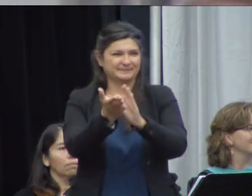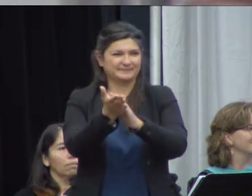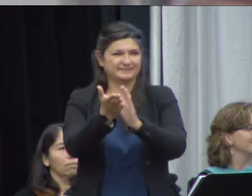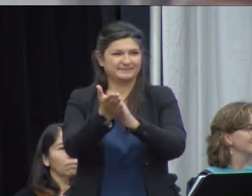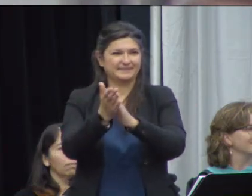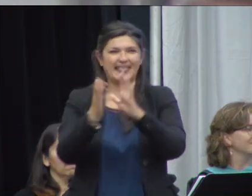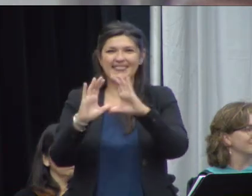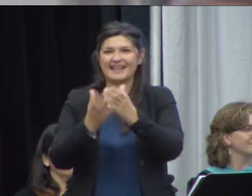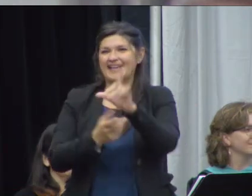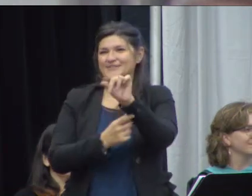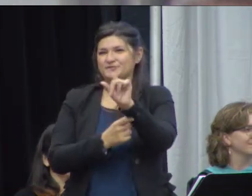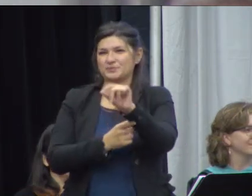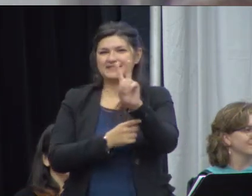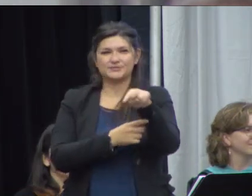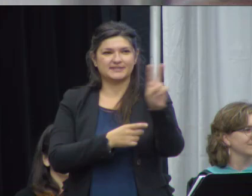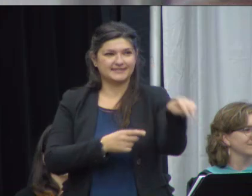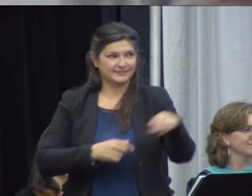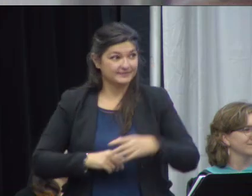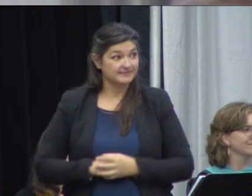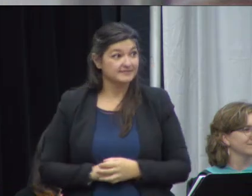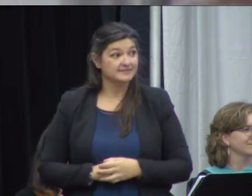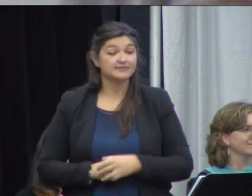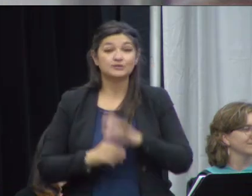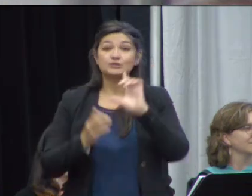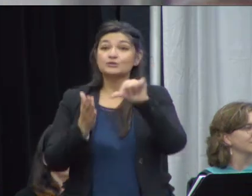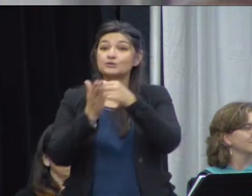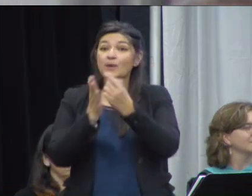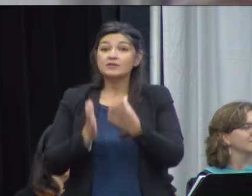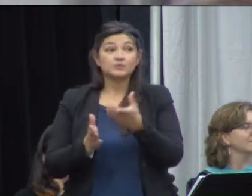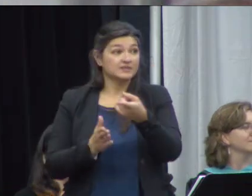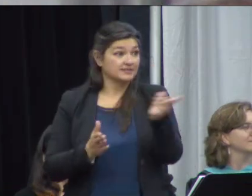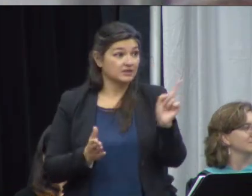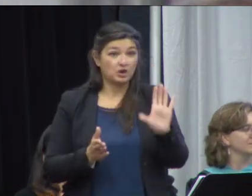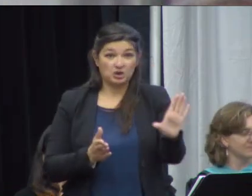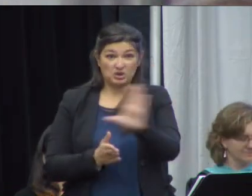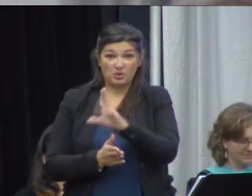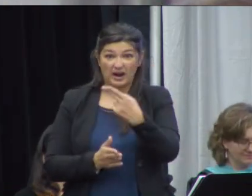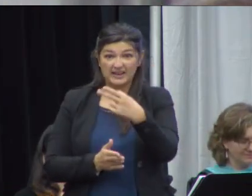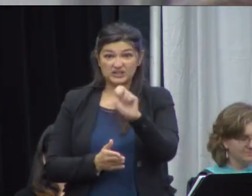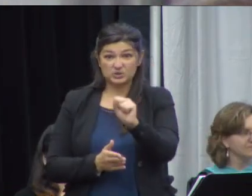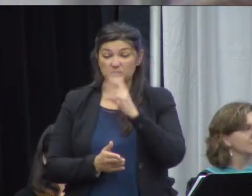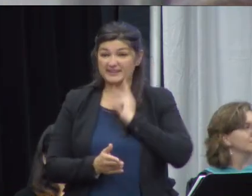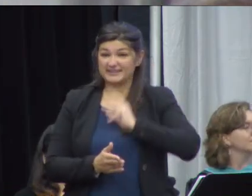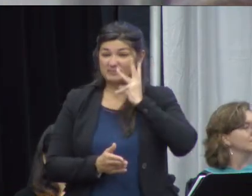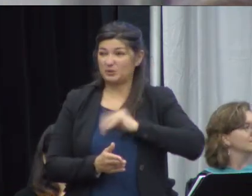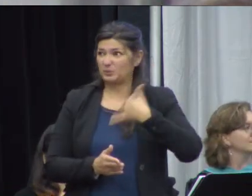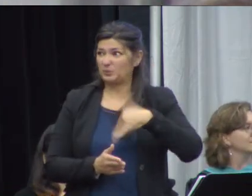Graduates, your high school years have been far from ordinary. You have lived through a pandemic,